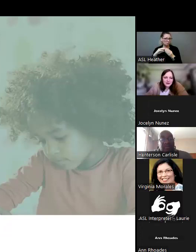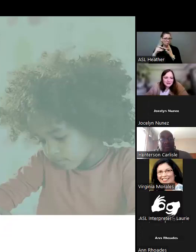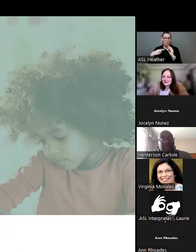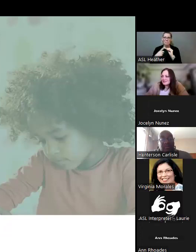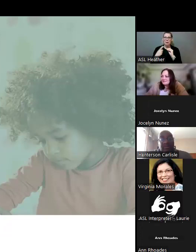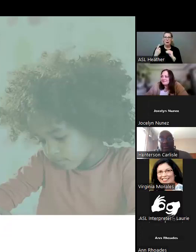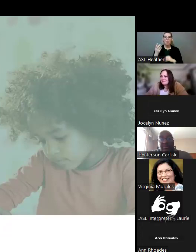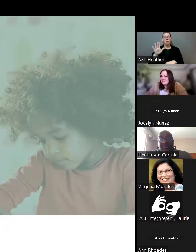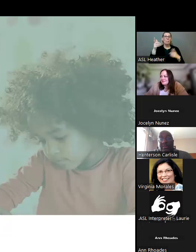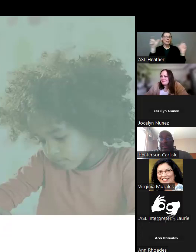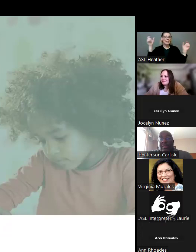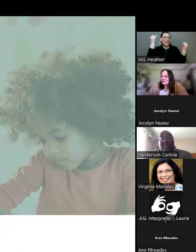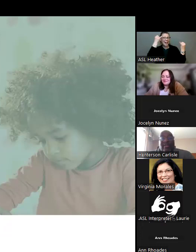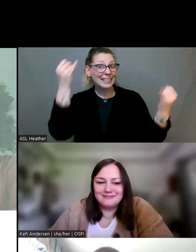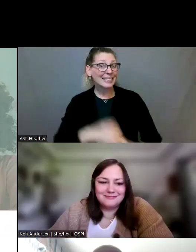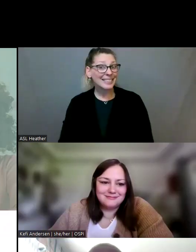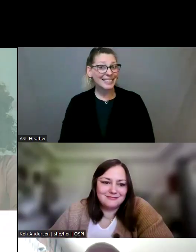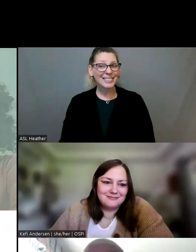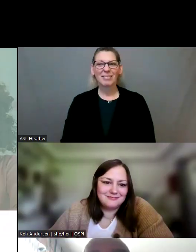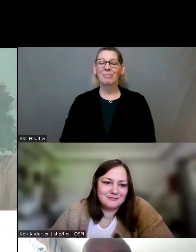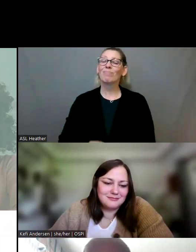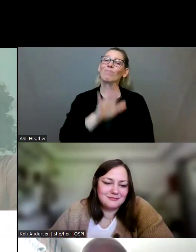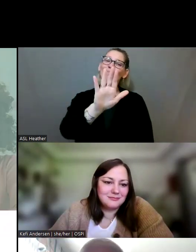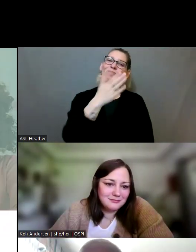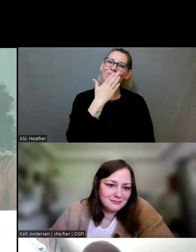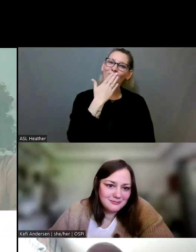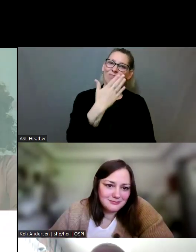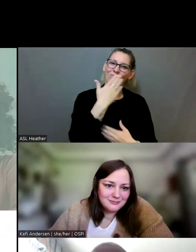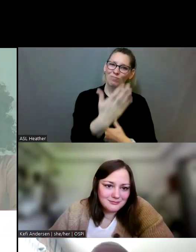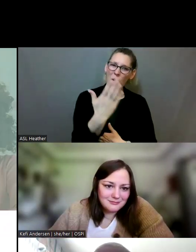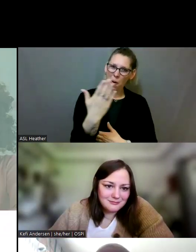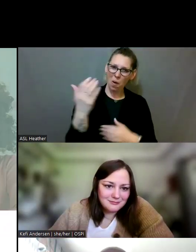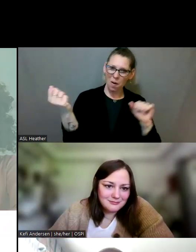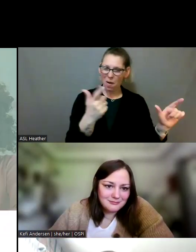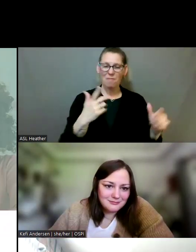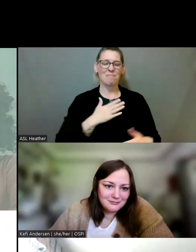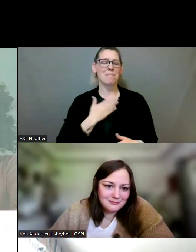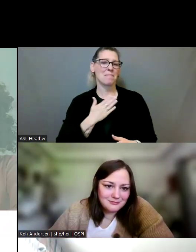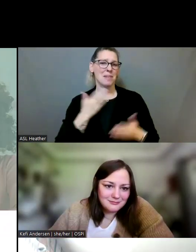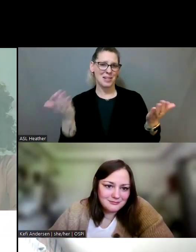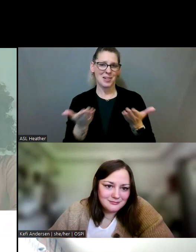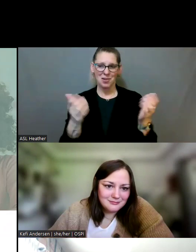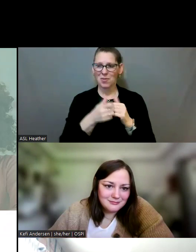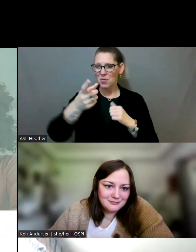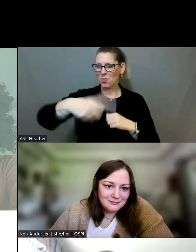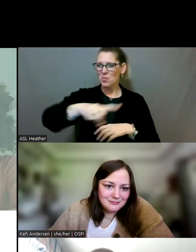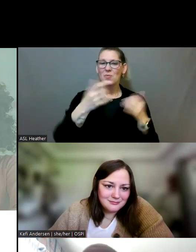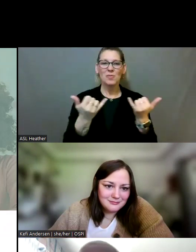Big Ideas? Good morning everyone, glad to be here with you today to talk about orientation